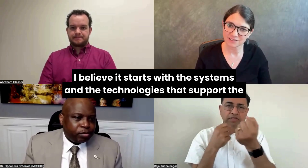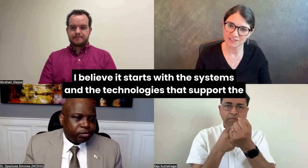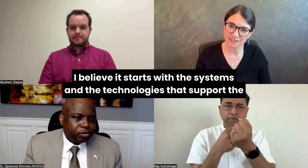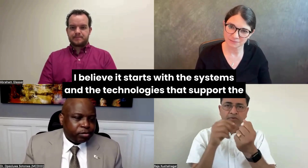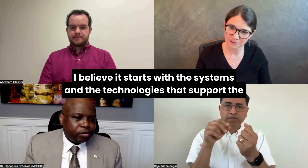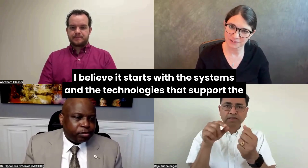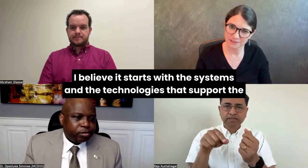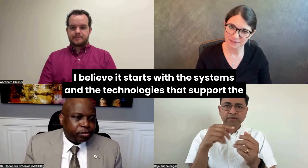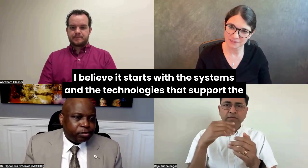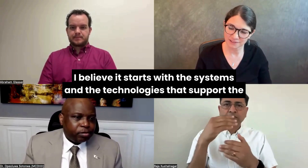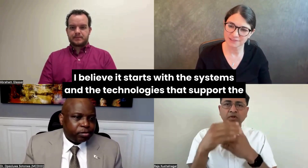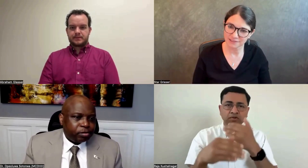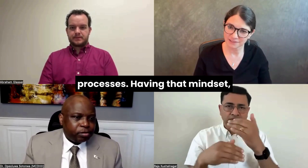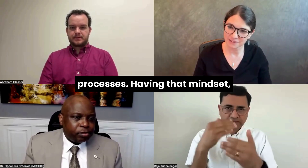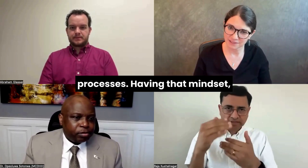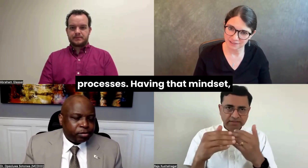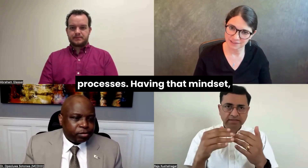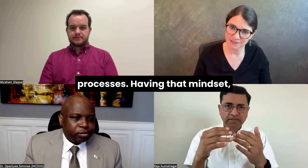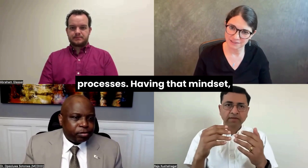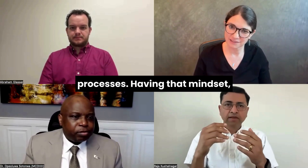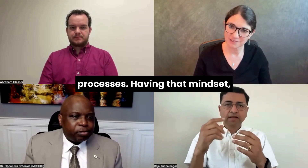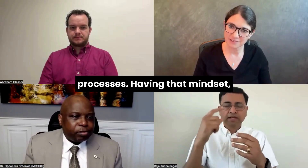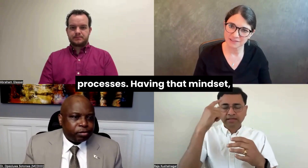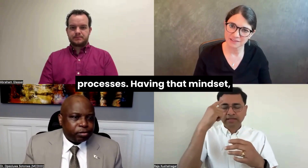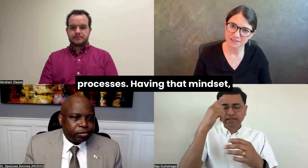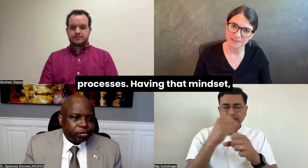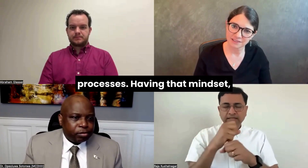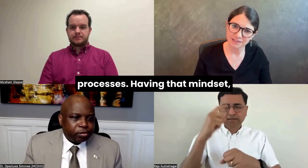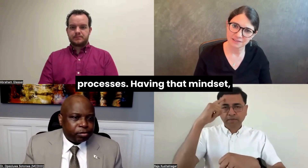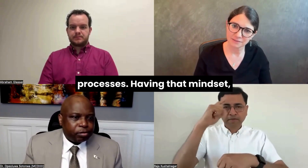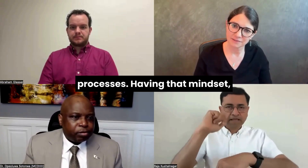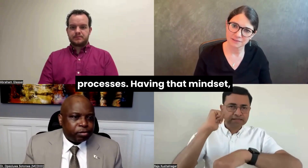processes. Having that mindset,